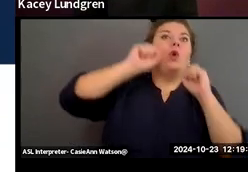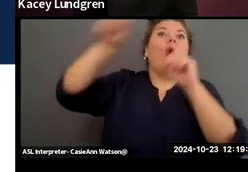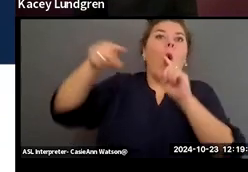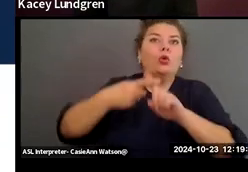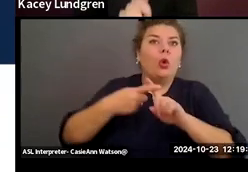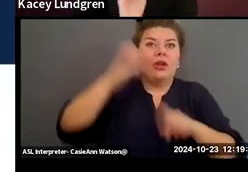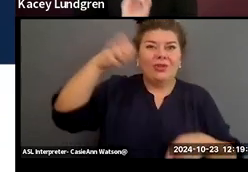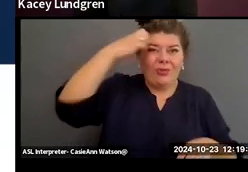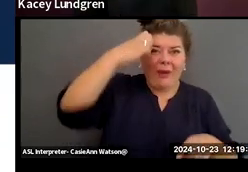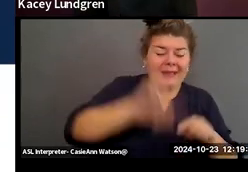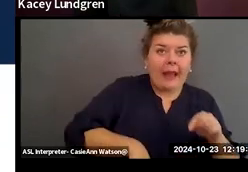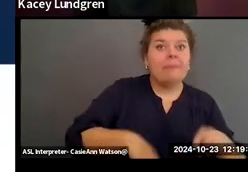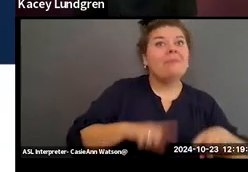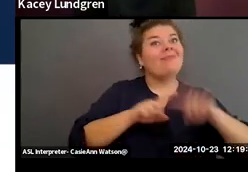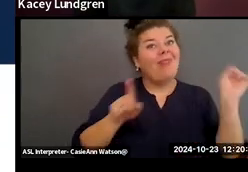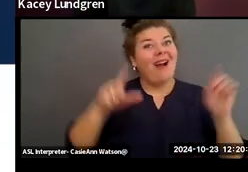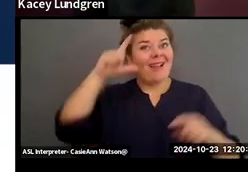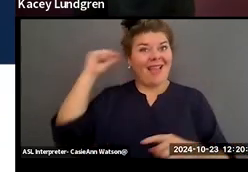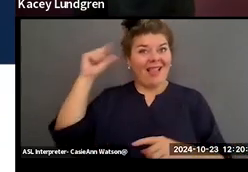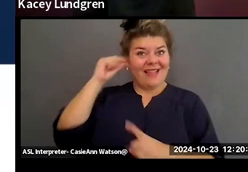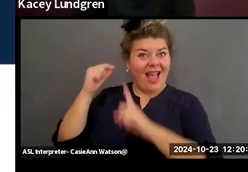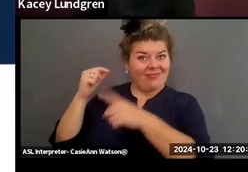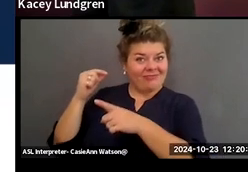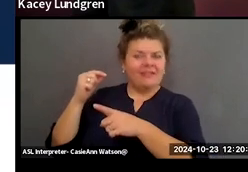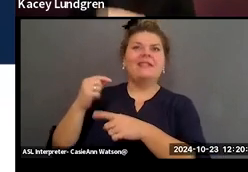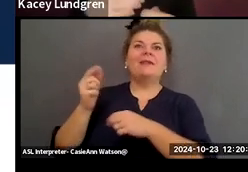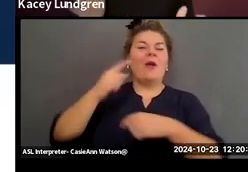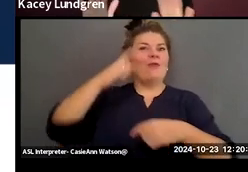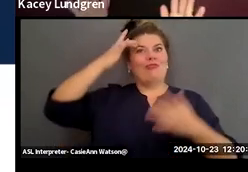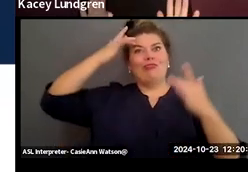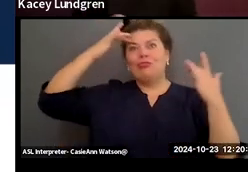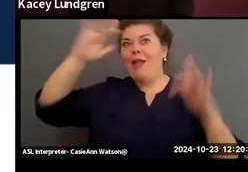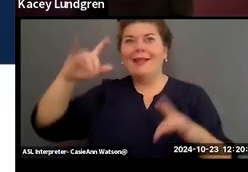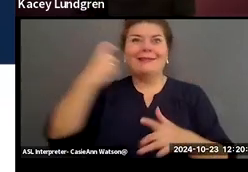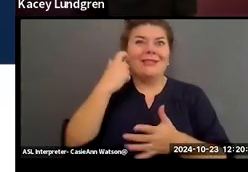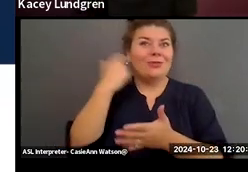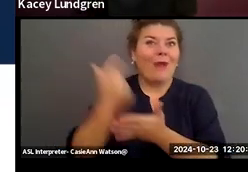However, Gallaudet was a brilliant recent graduate with no such ties.